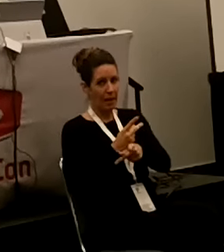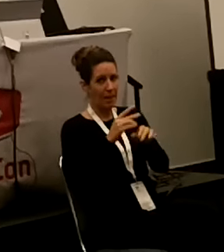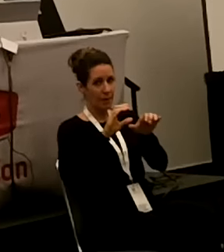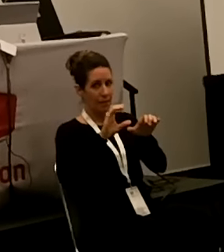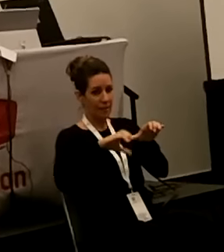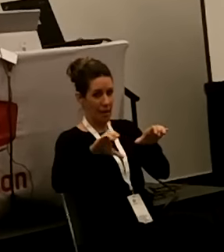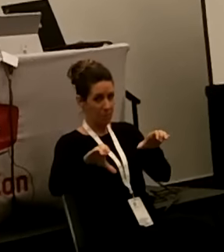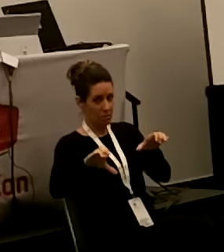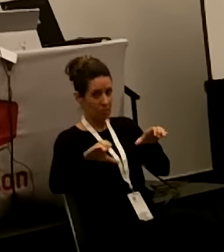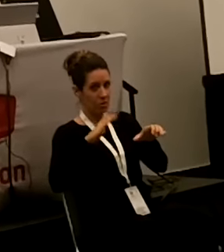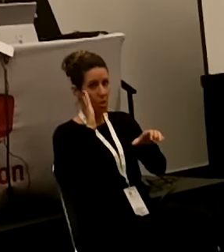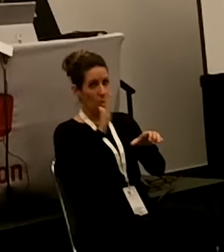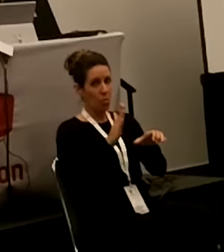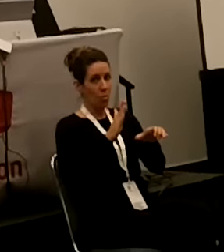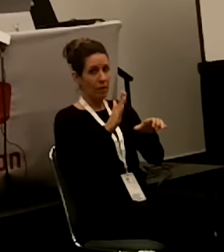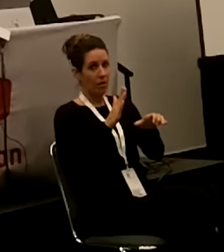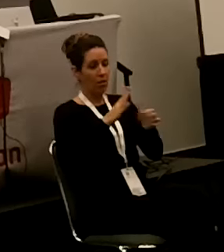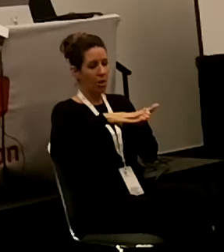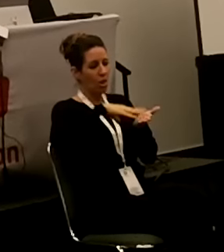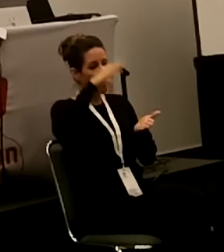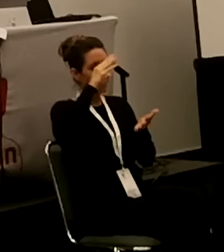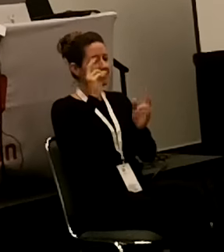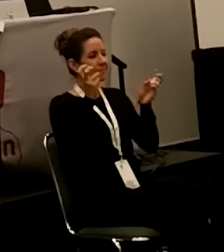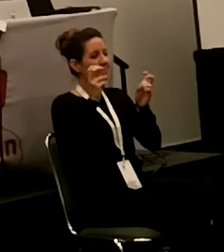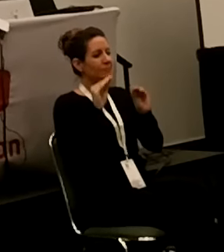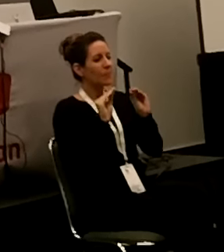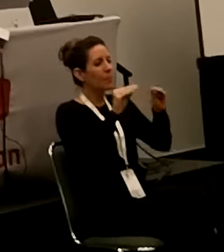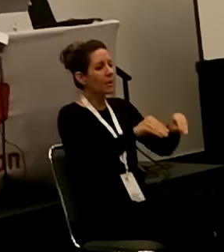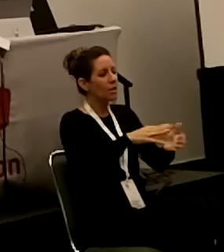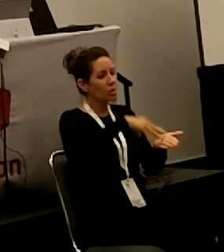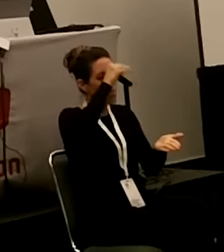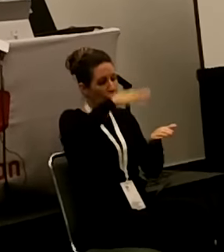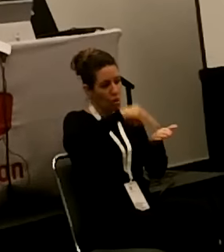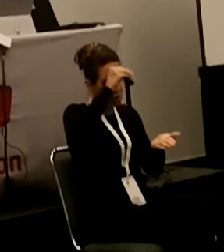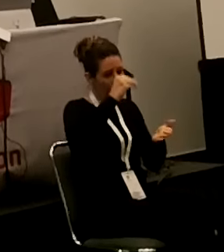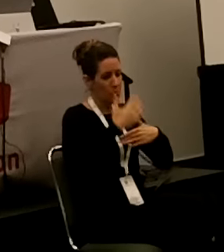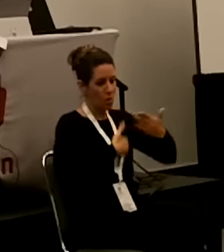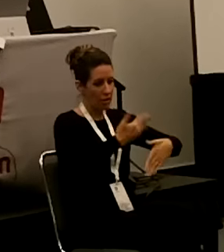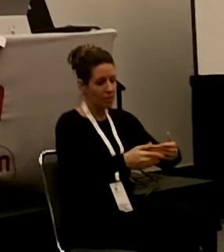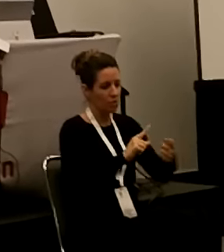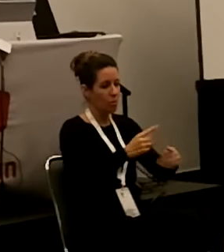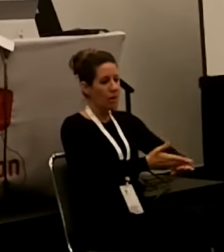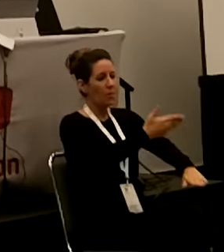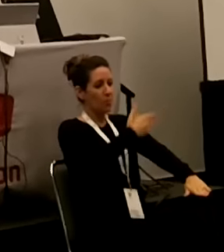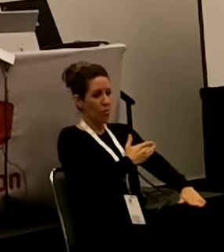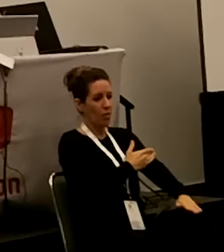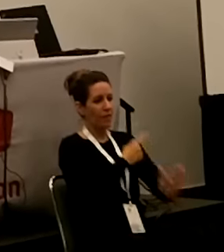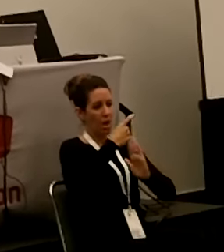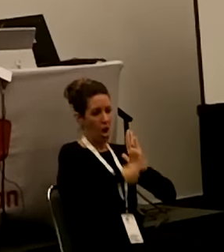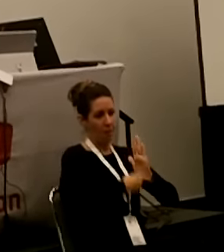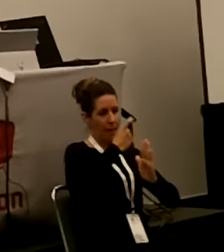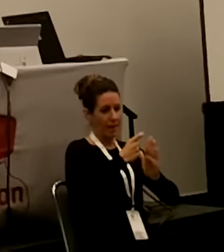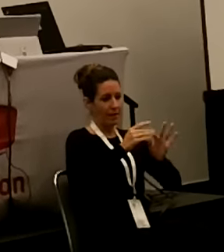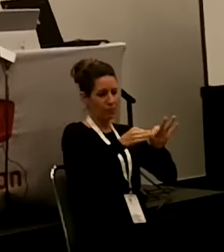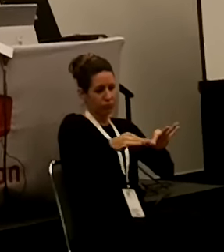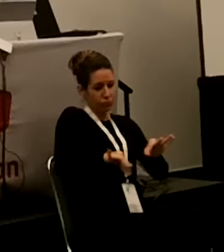do go into the learning process to improve auto-generated captions. So, that's something to keep in mind.